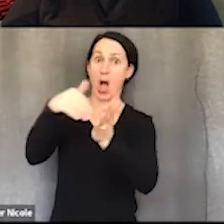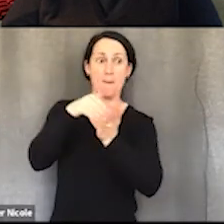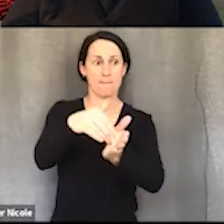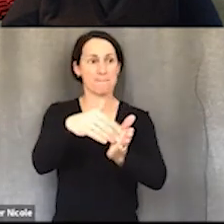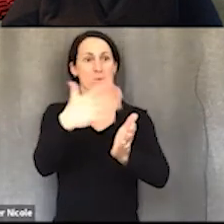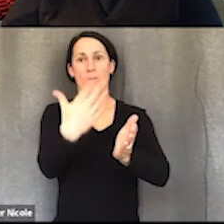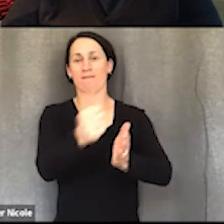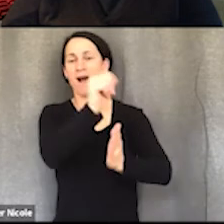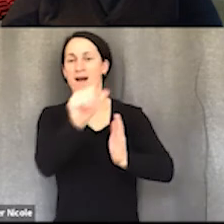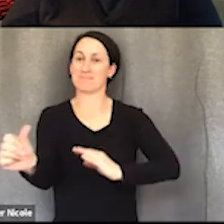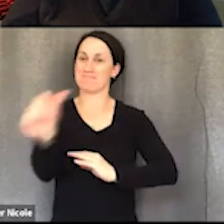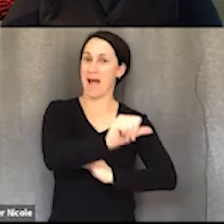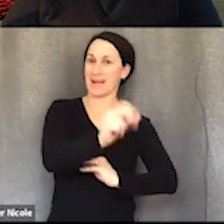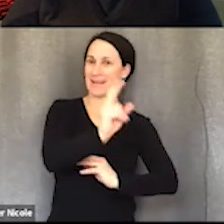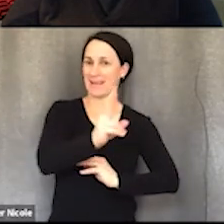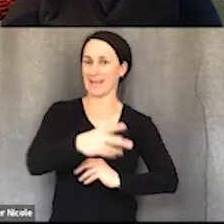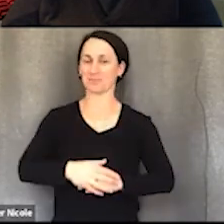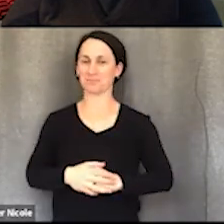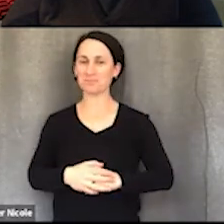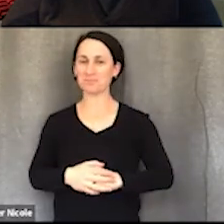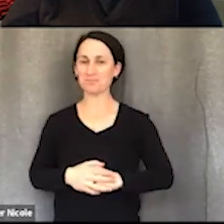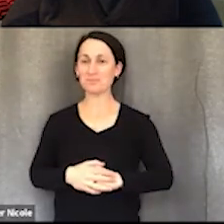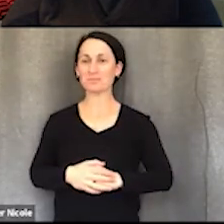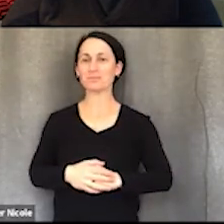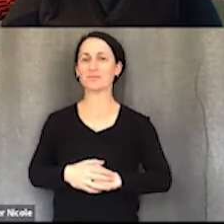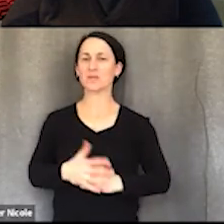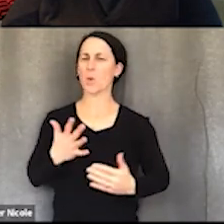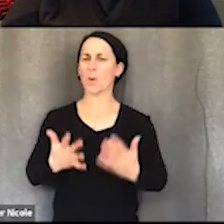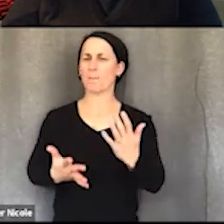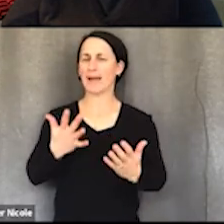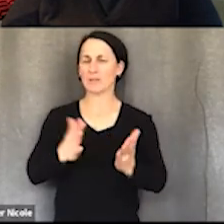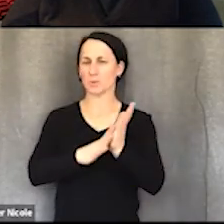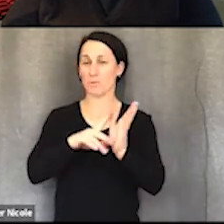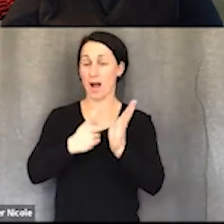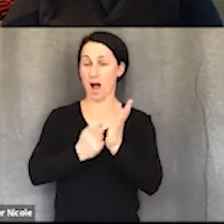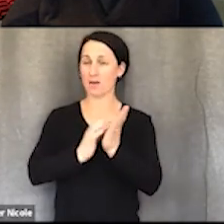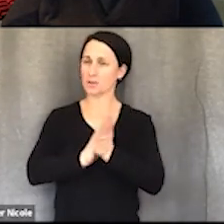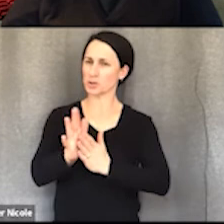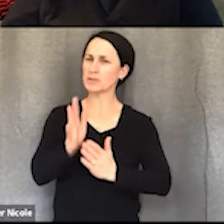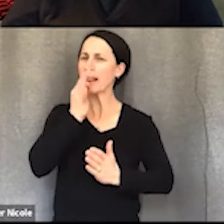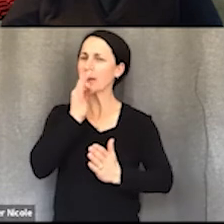Confidence is slightly down on that since March, but overall most people are somewhat